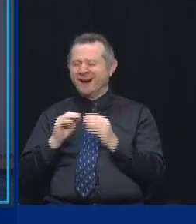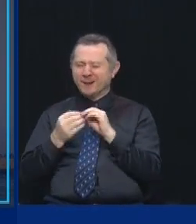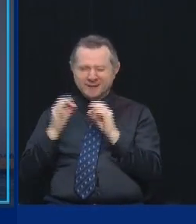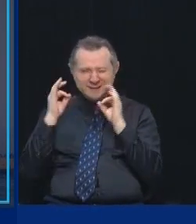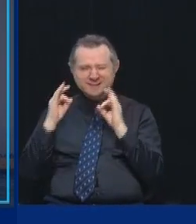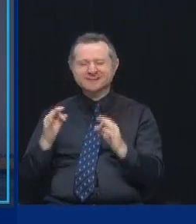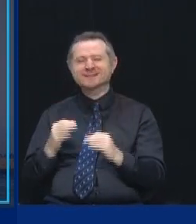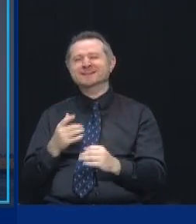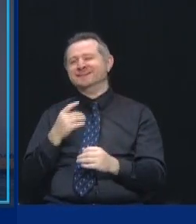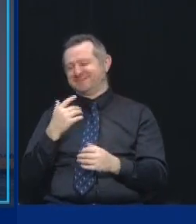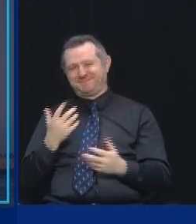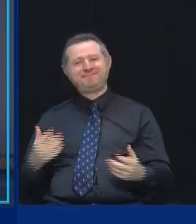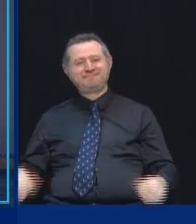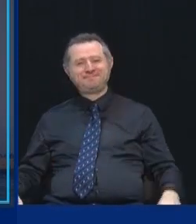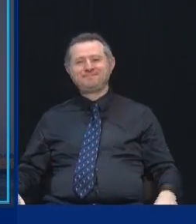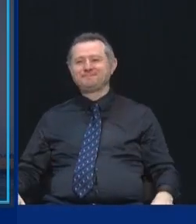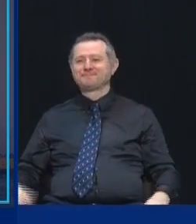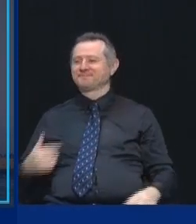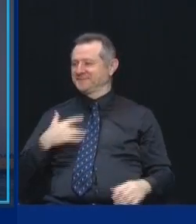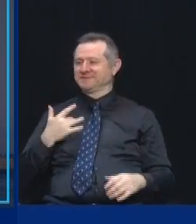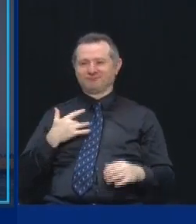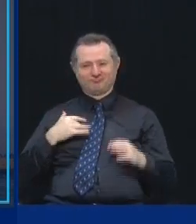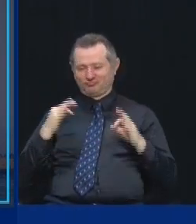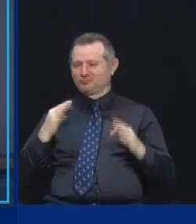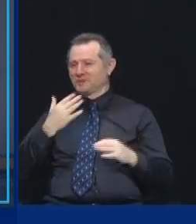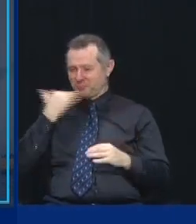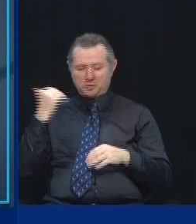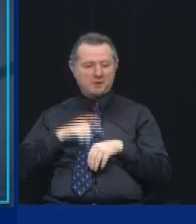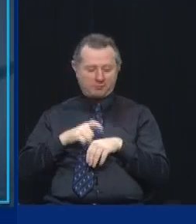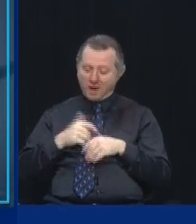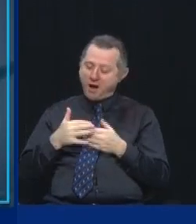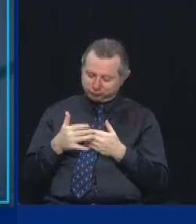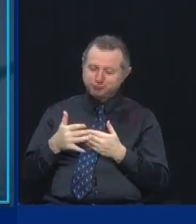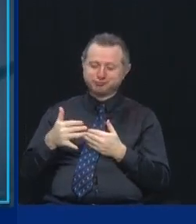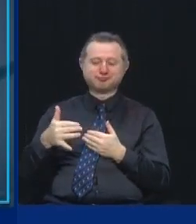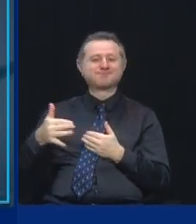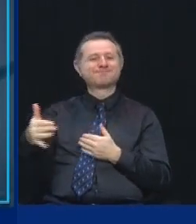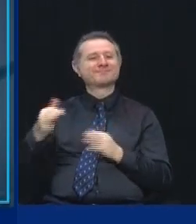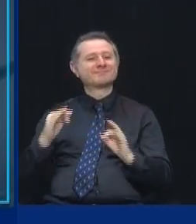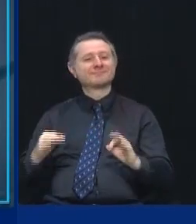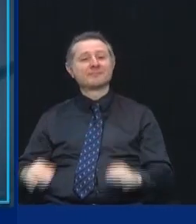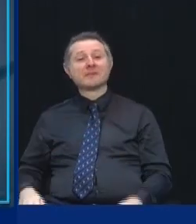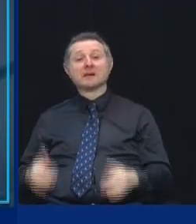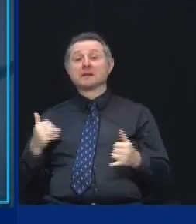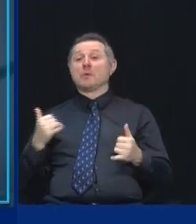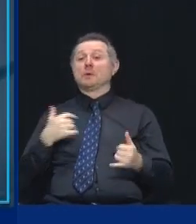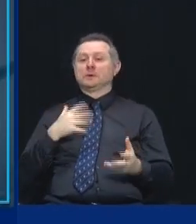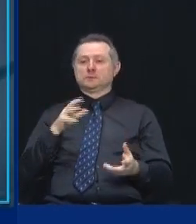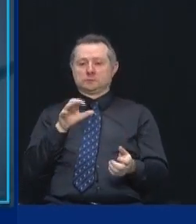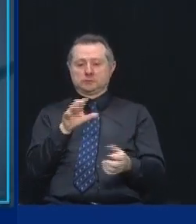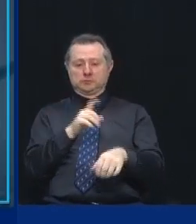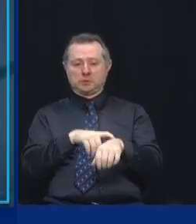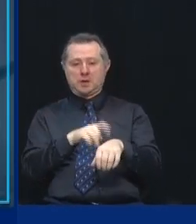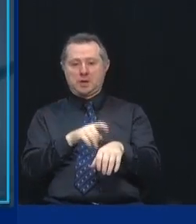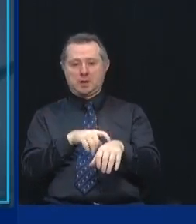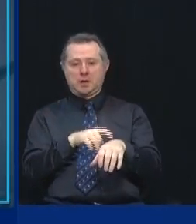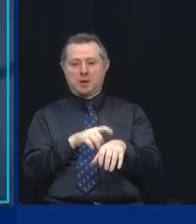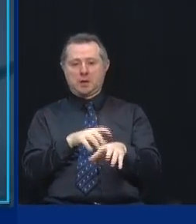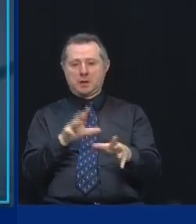WHEN YOU LOOK AT THE NUMBERS THAT NEW YORKERS ARE MAKING TREMENDOUS NUMBERS. ALL ARE POINTING IN THE RIGHT